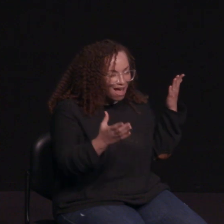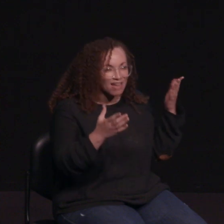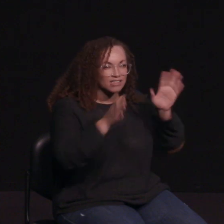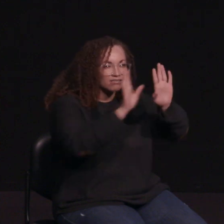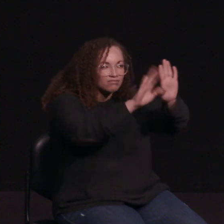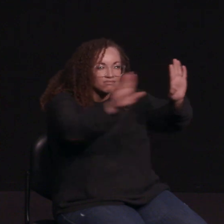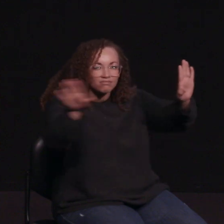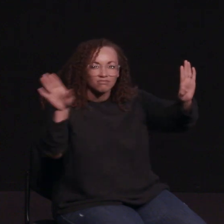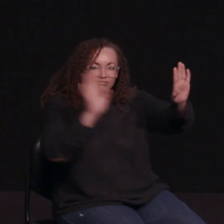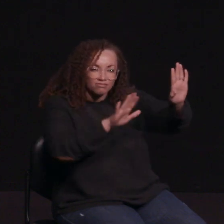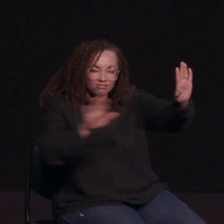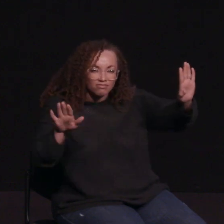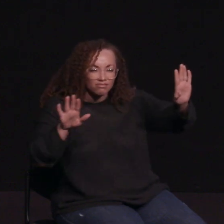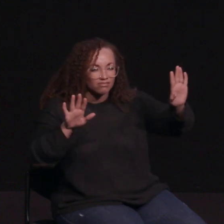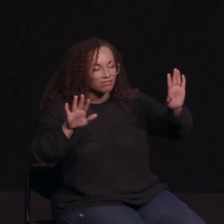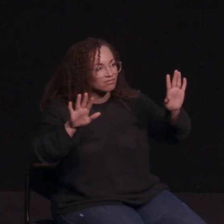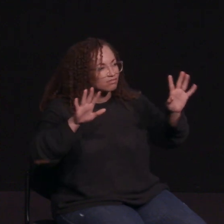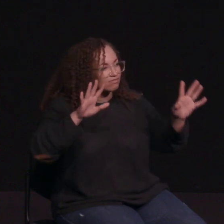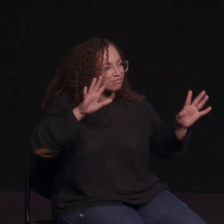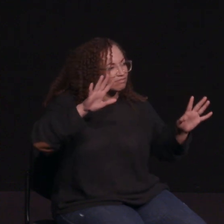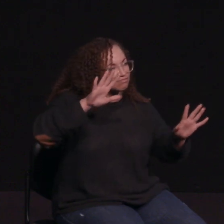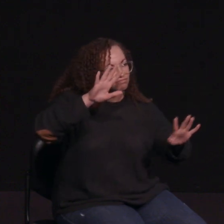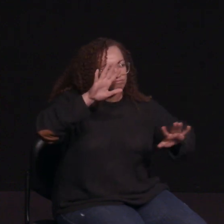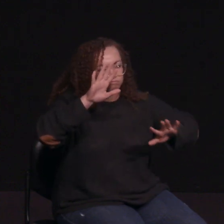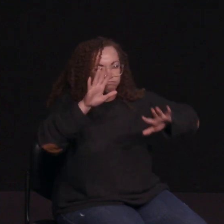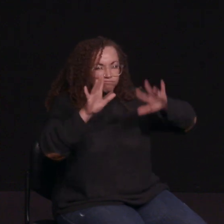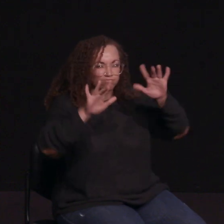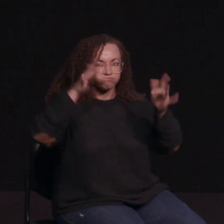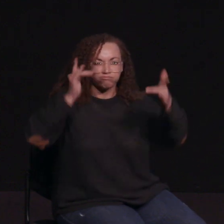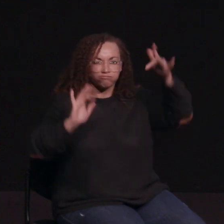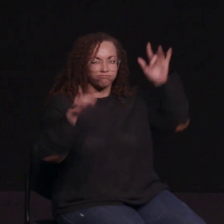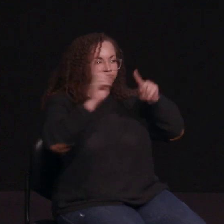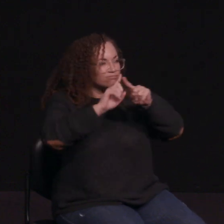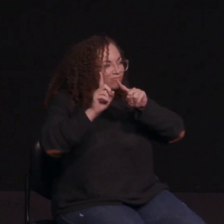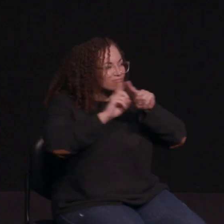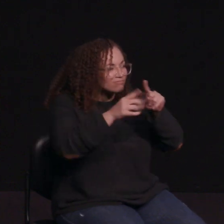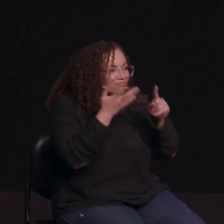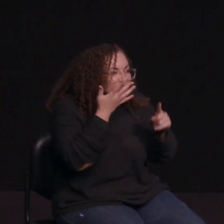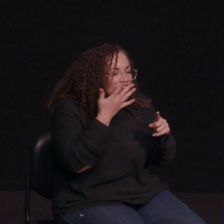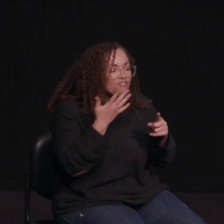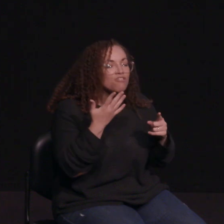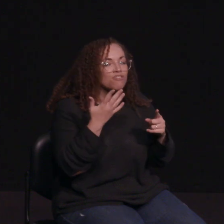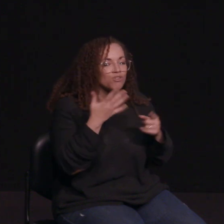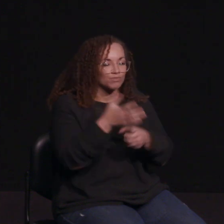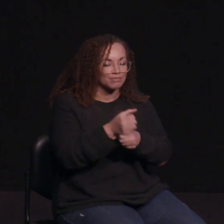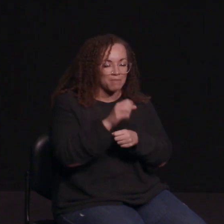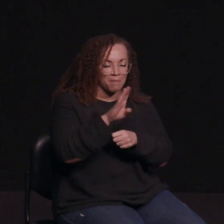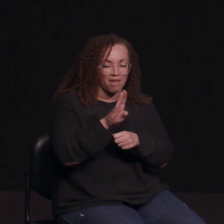figurative in a riot of color. Born and raised in Philadelphia, J. G. received his BFA from the Tyler School of Art,